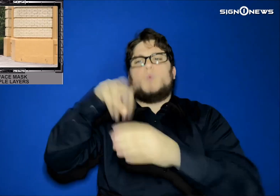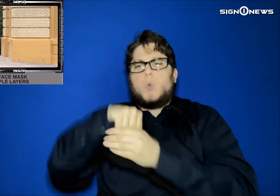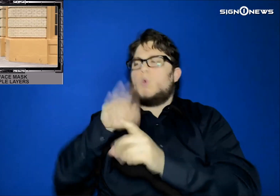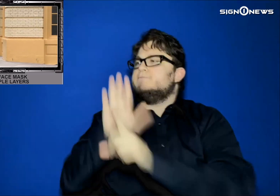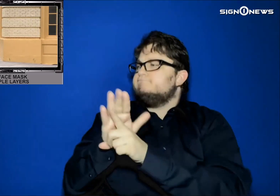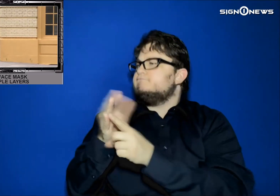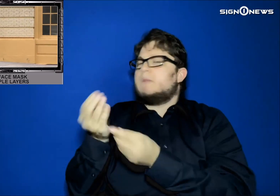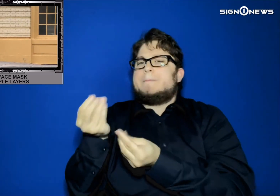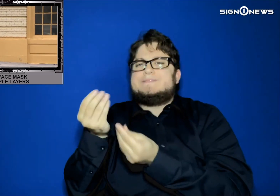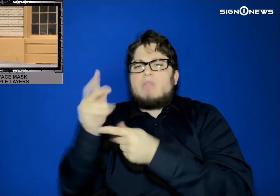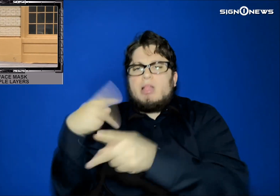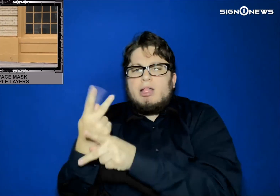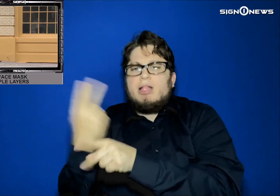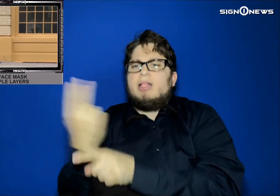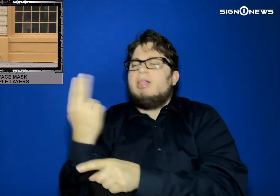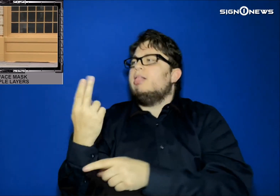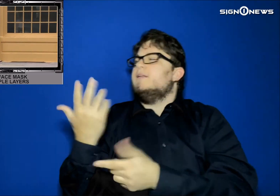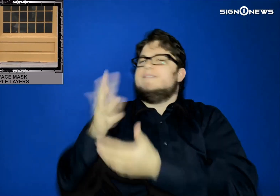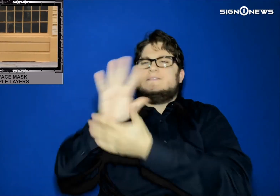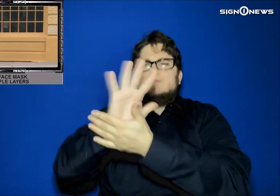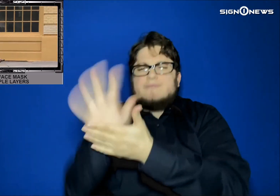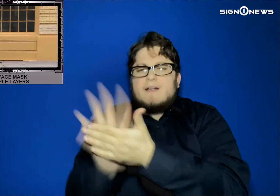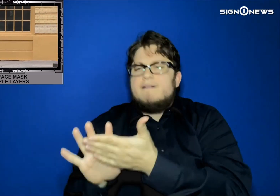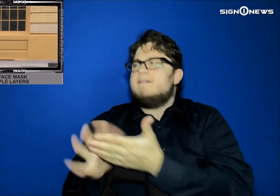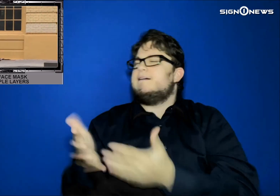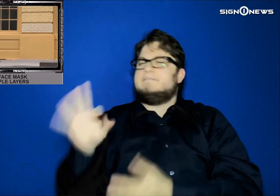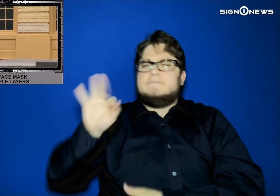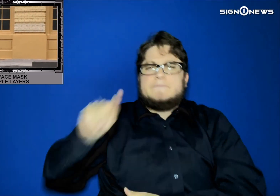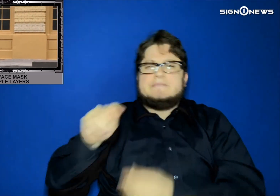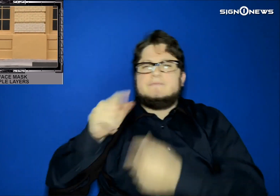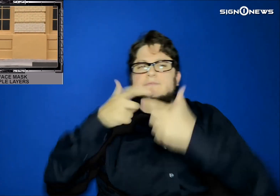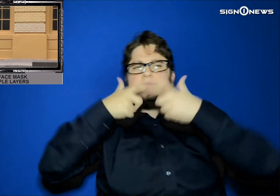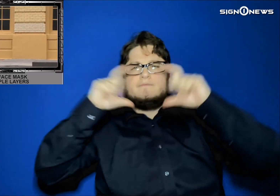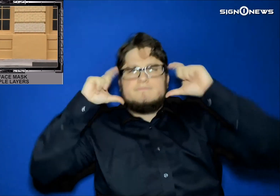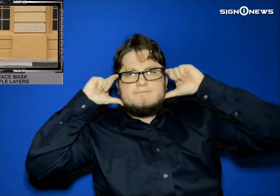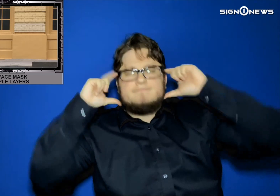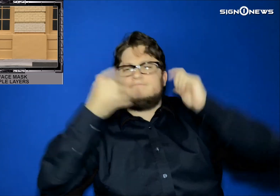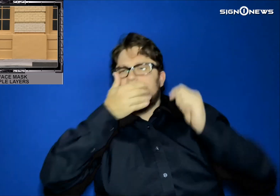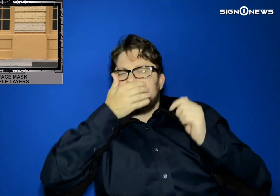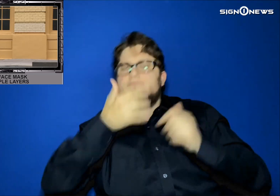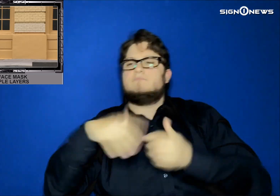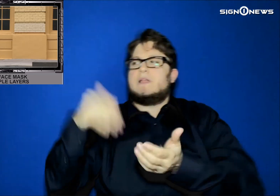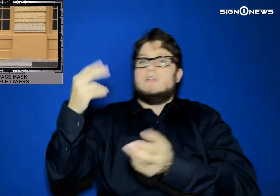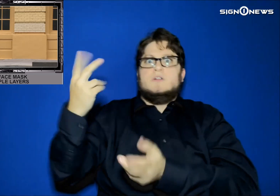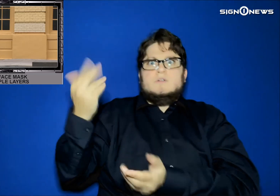effectiveness of cloth face masks including the material used, design and fit and the